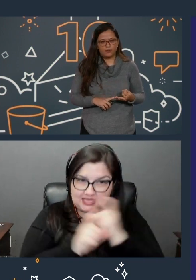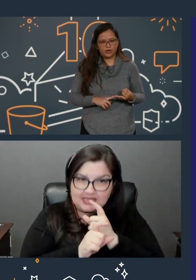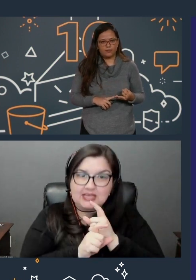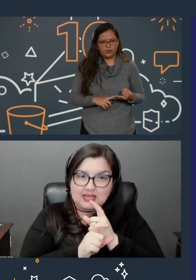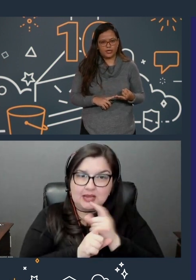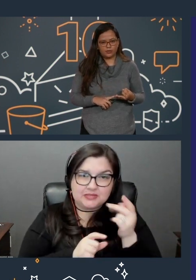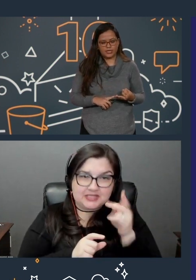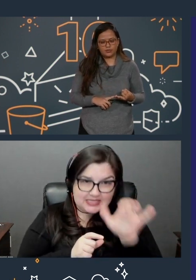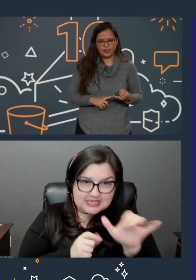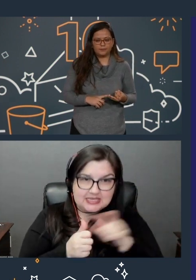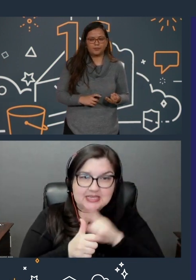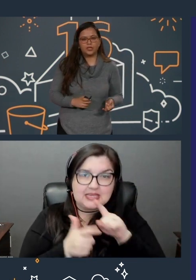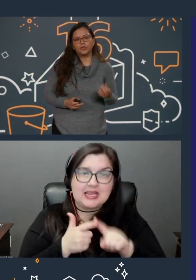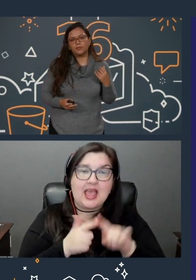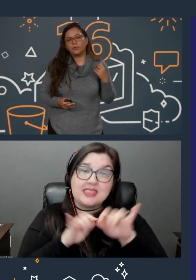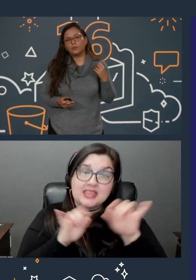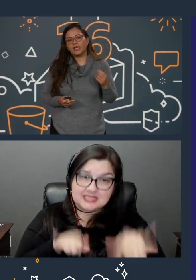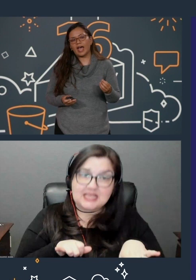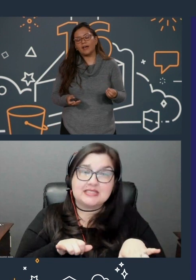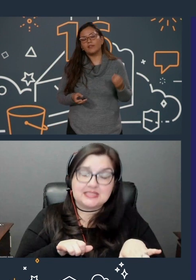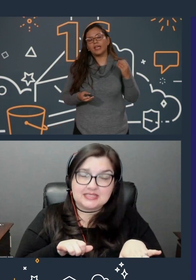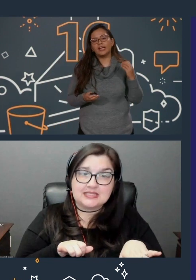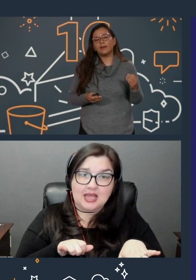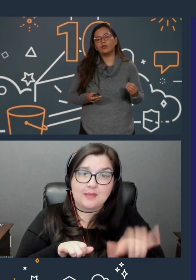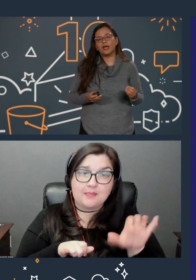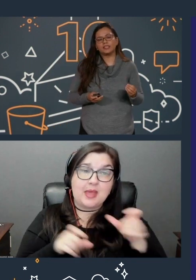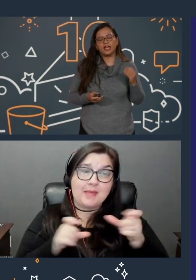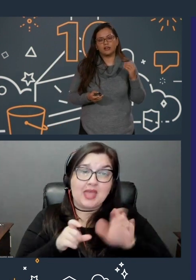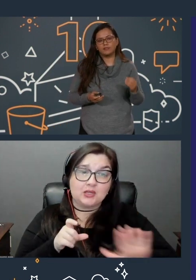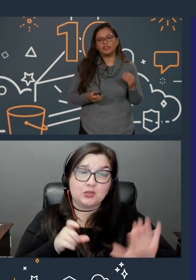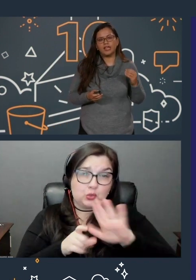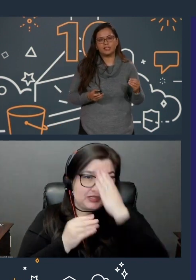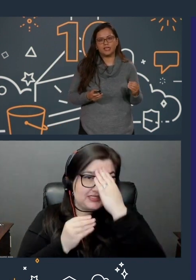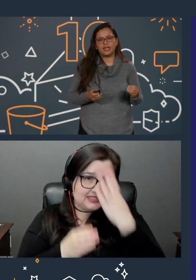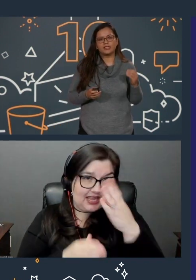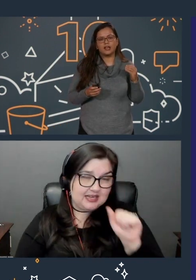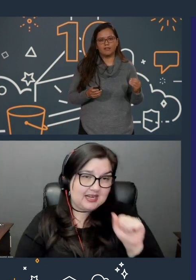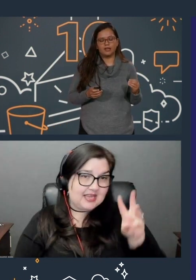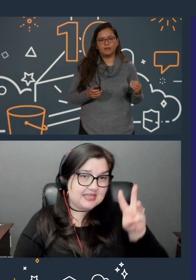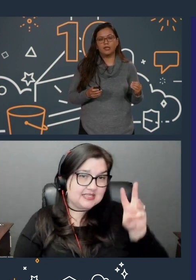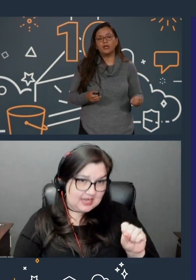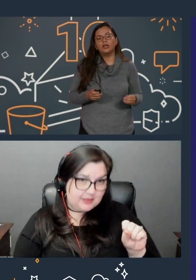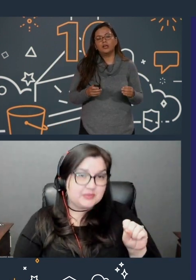before uploading to S3. We have AWS encryption SDKs available